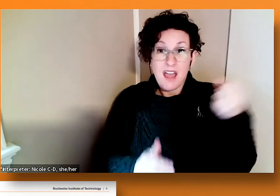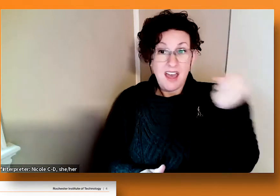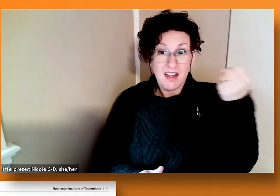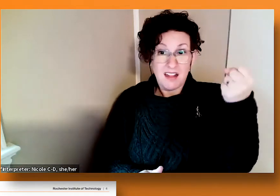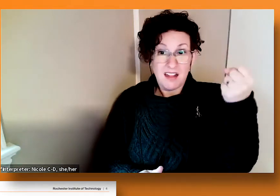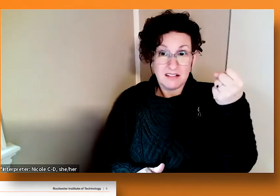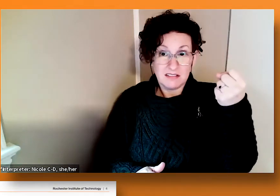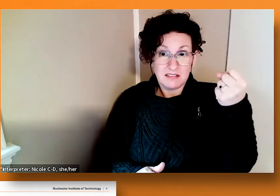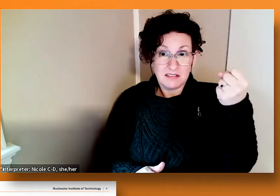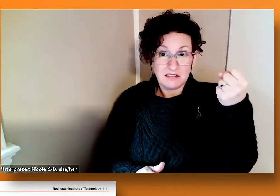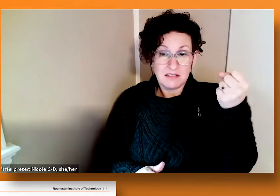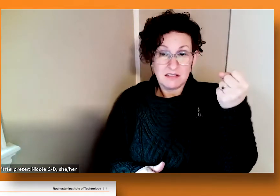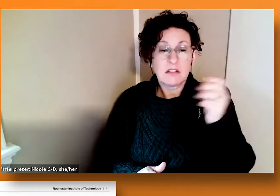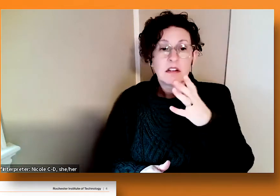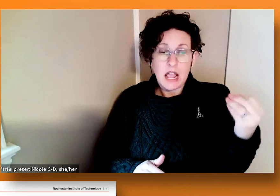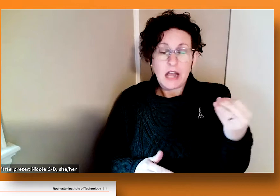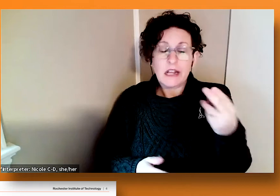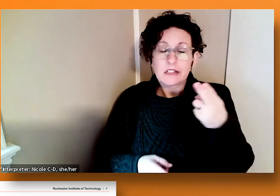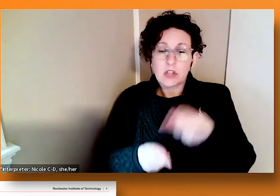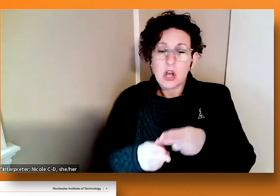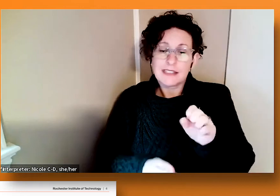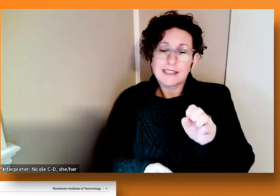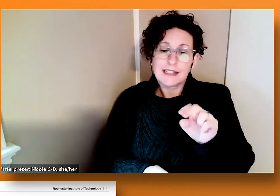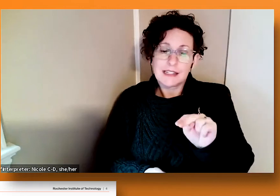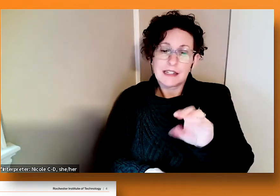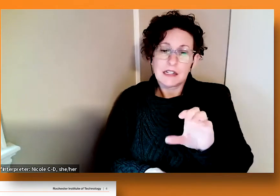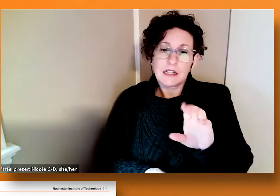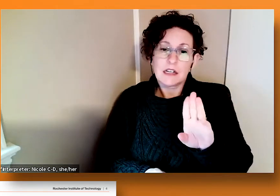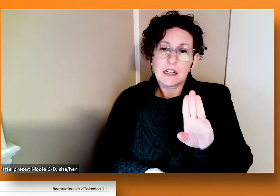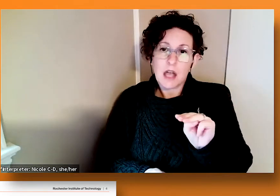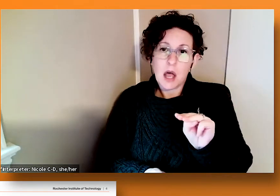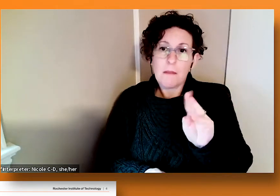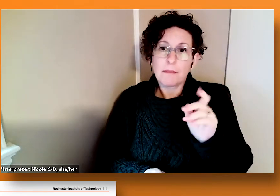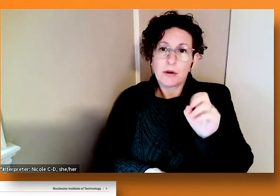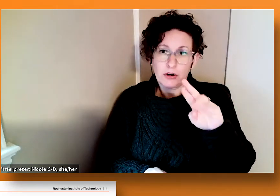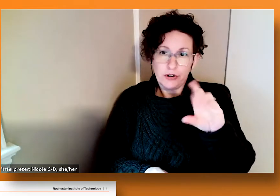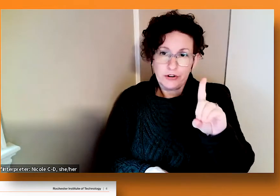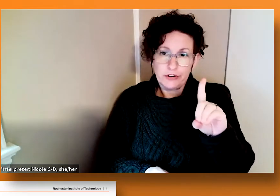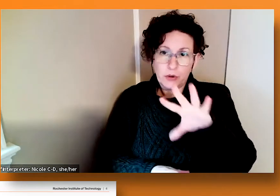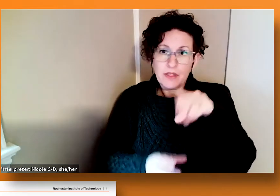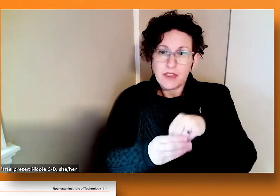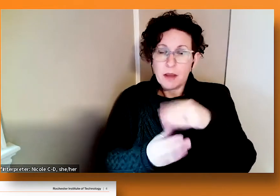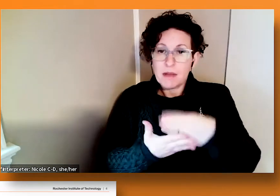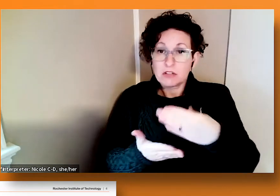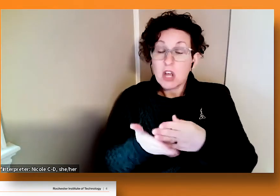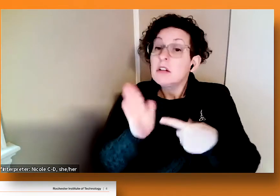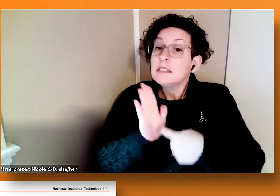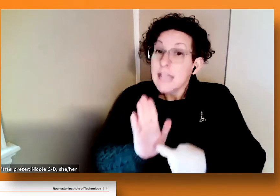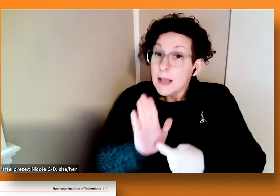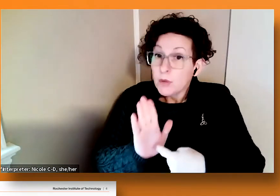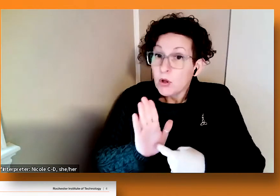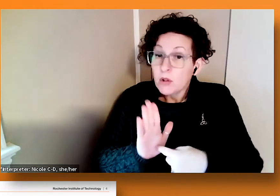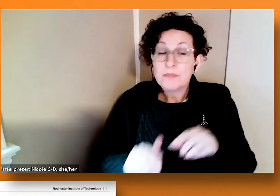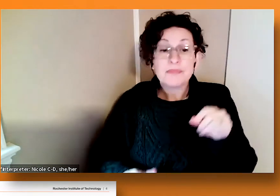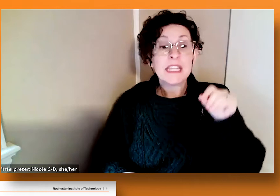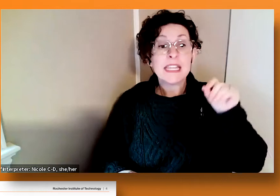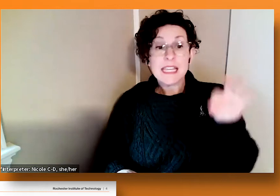And it's called encumbered within the budget. Actually, an example would be,